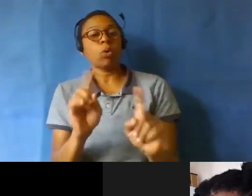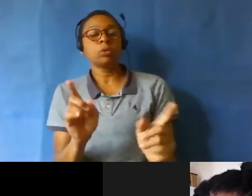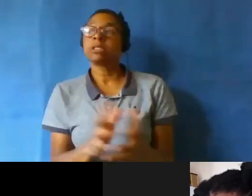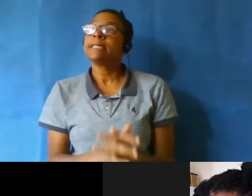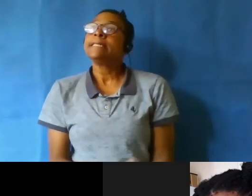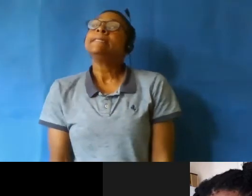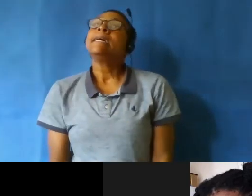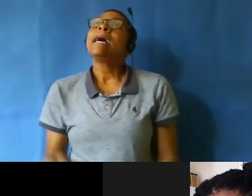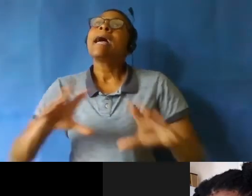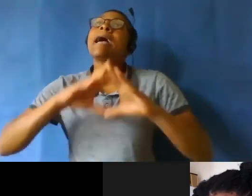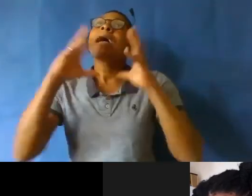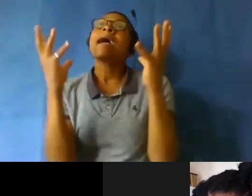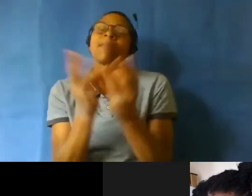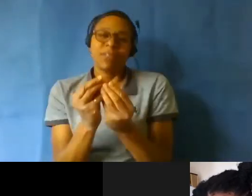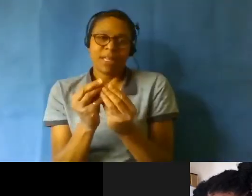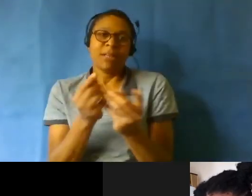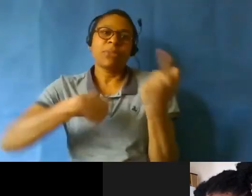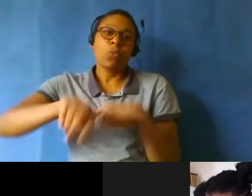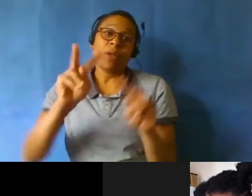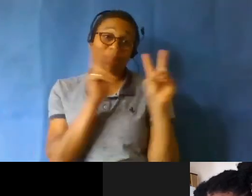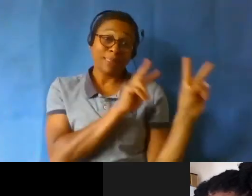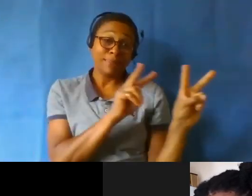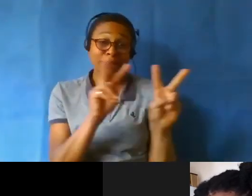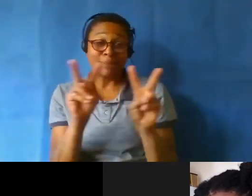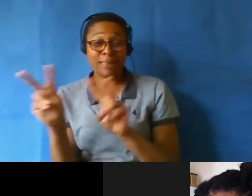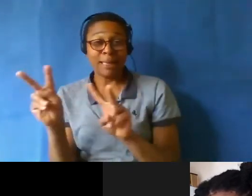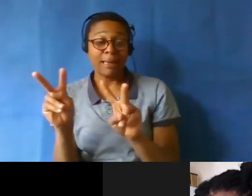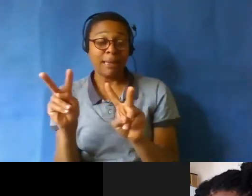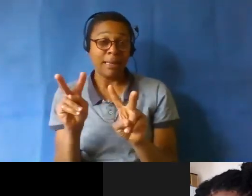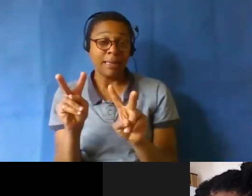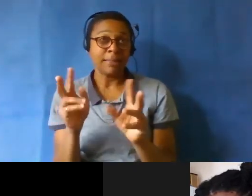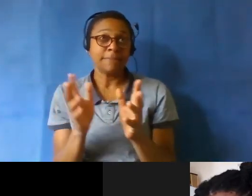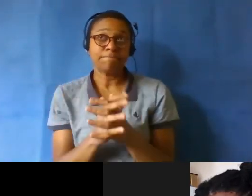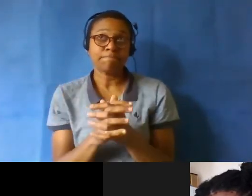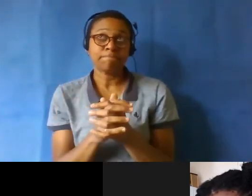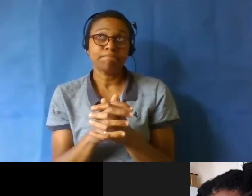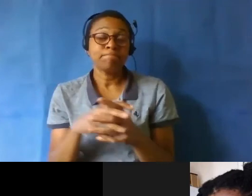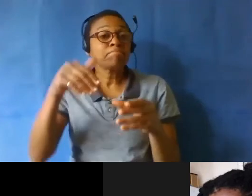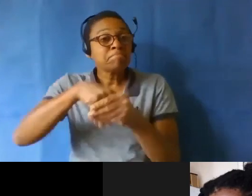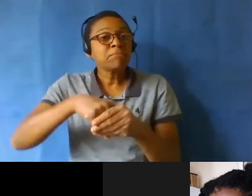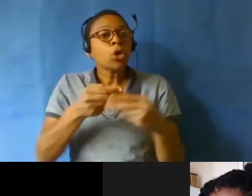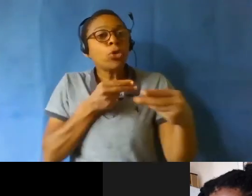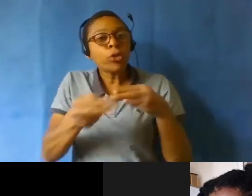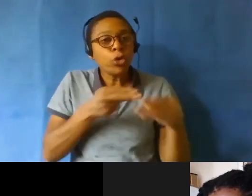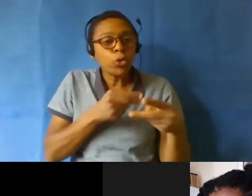all been seeing going on in the, in the news on Twitter on different social